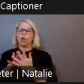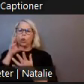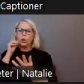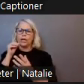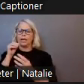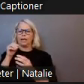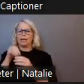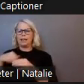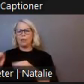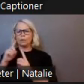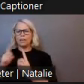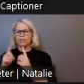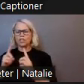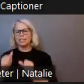have consistent participation.